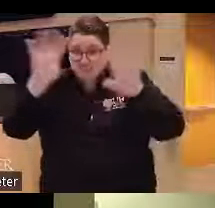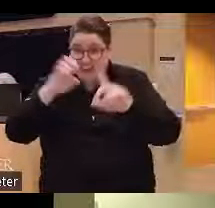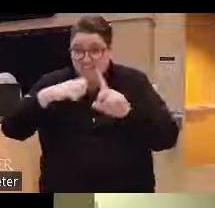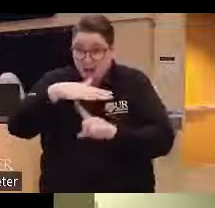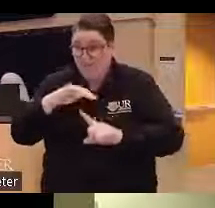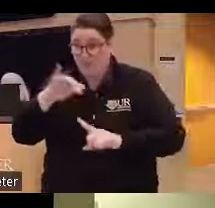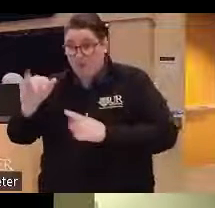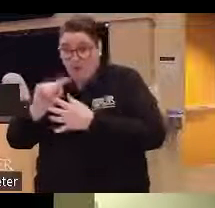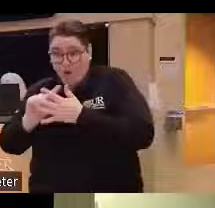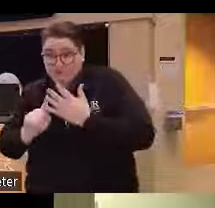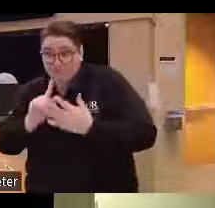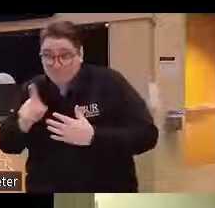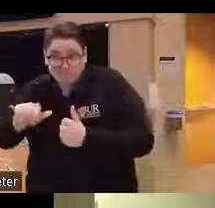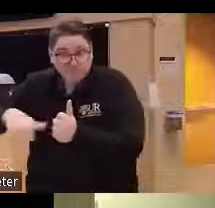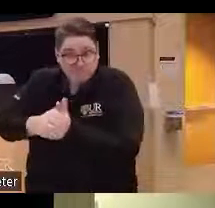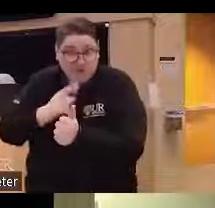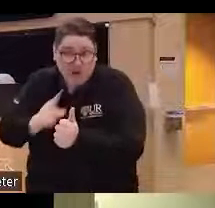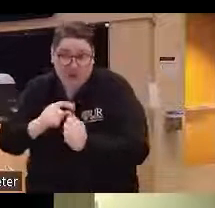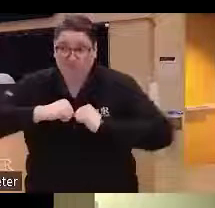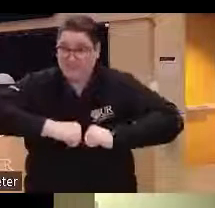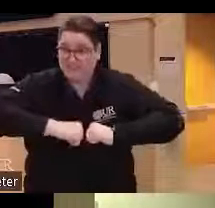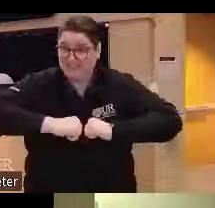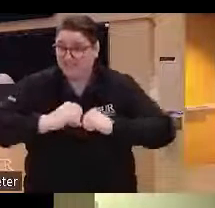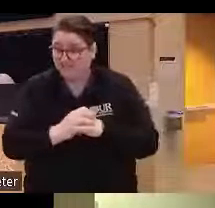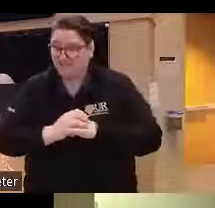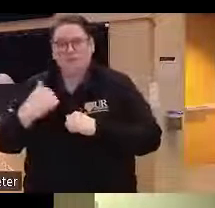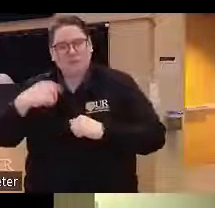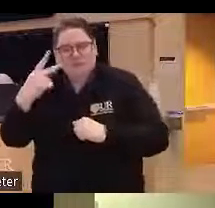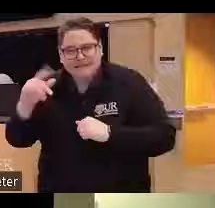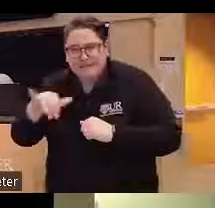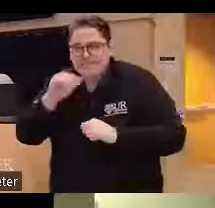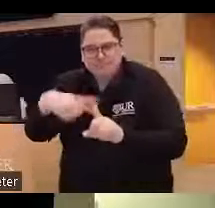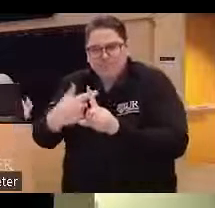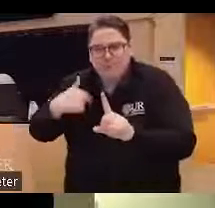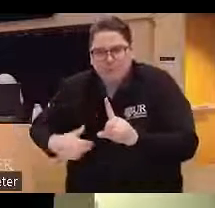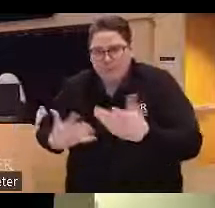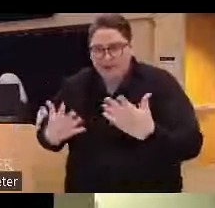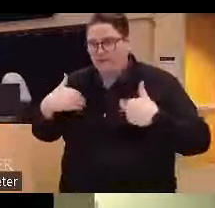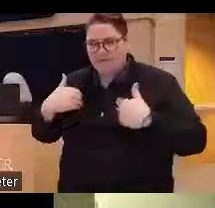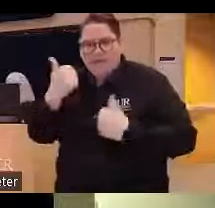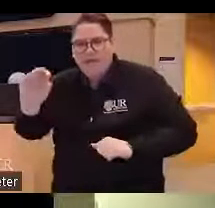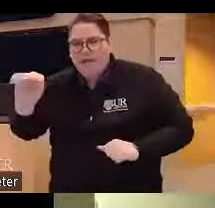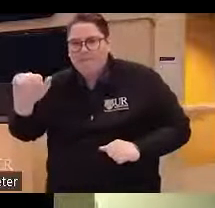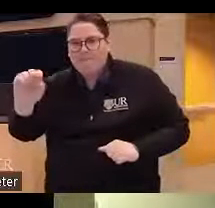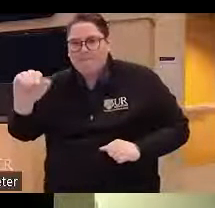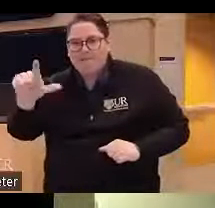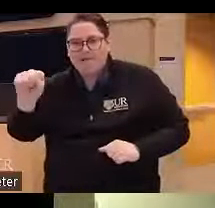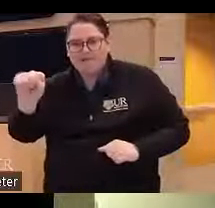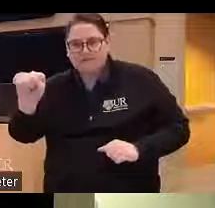again you see this across all mammals um all rodents that adversity at different gestational